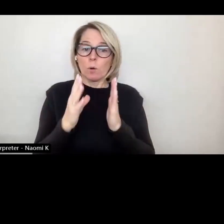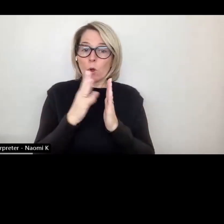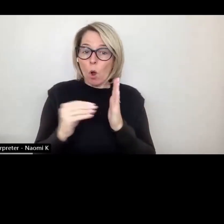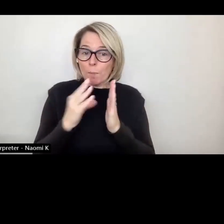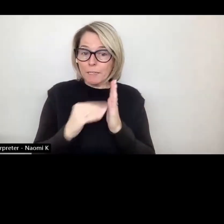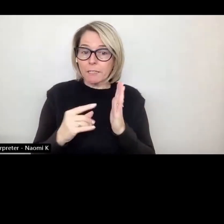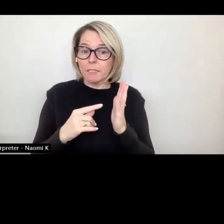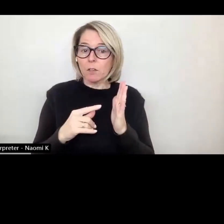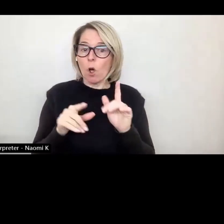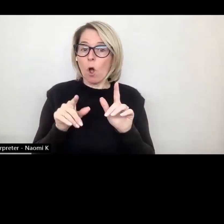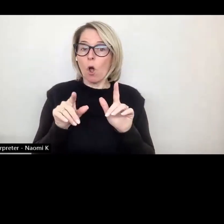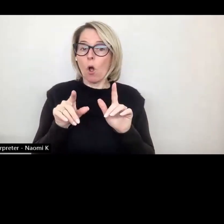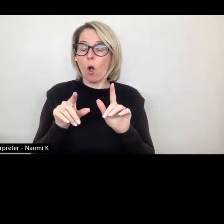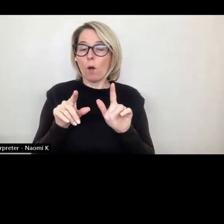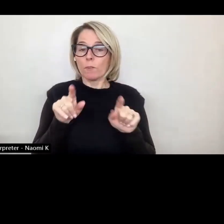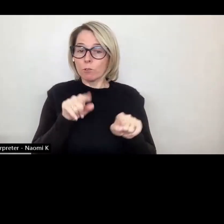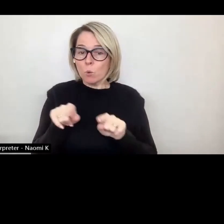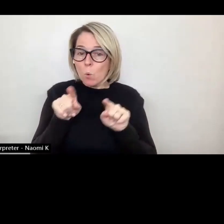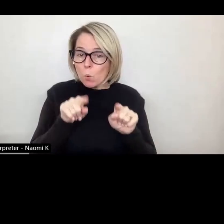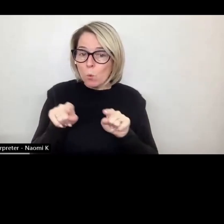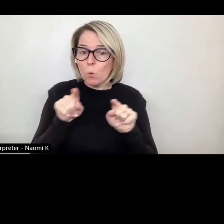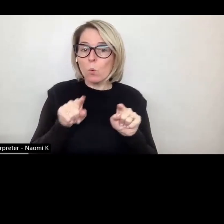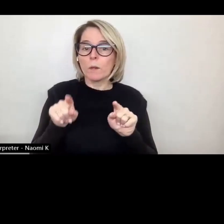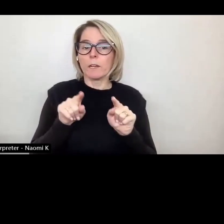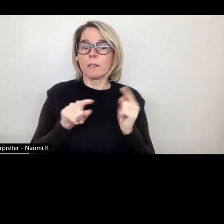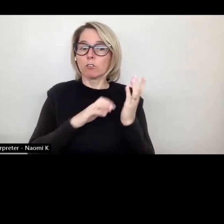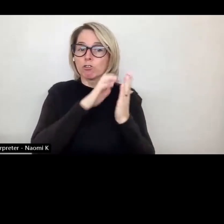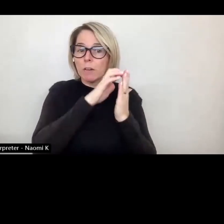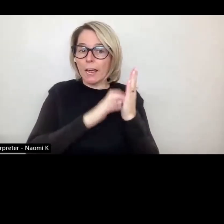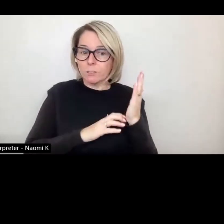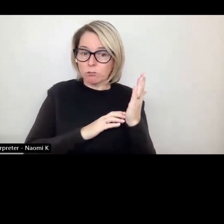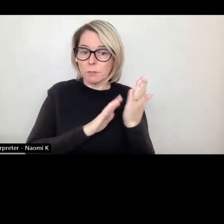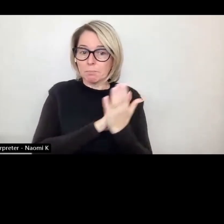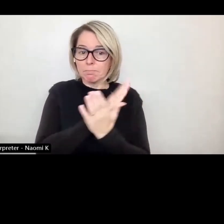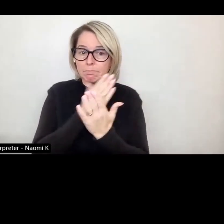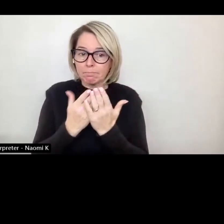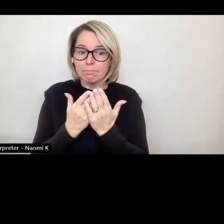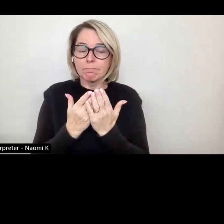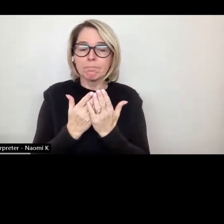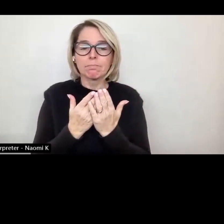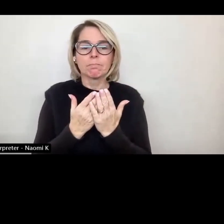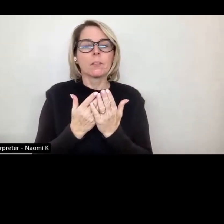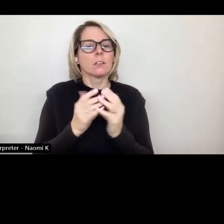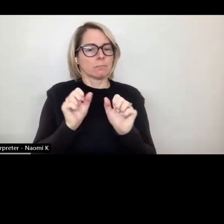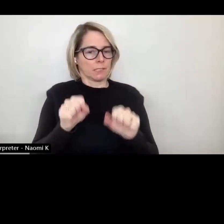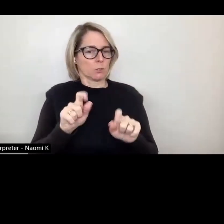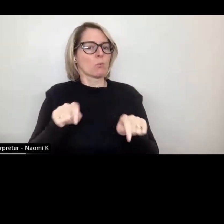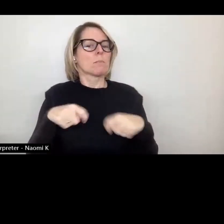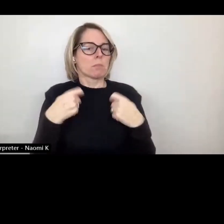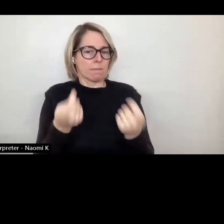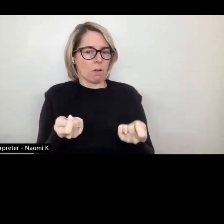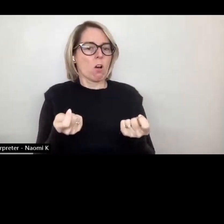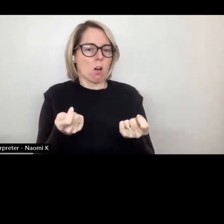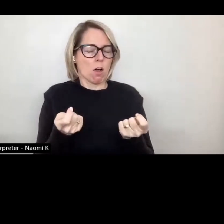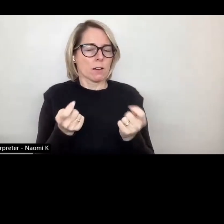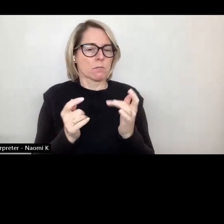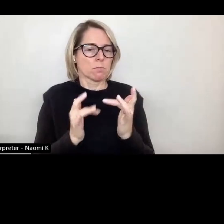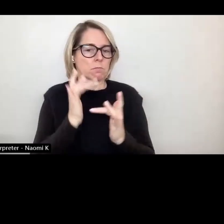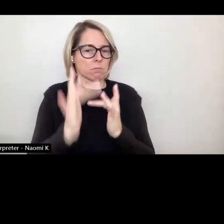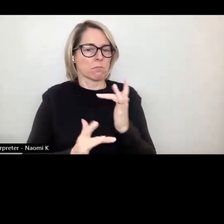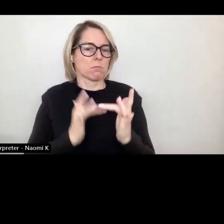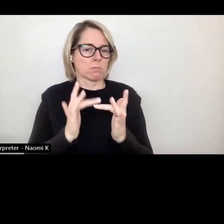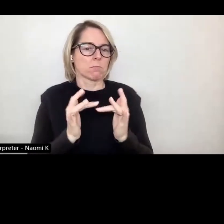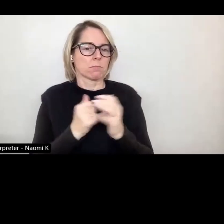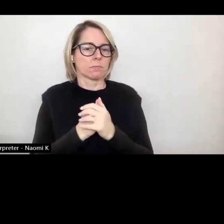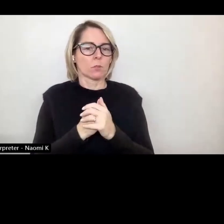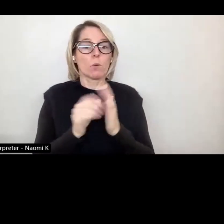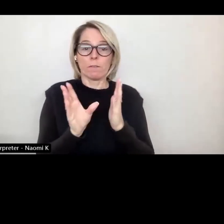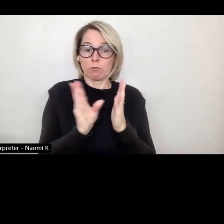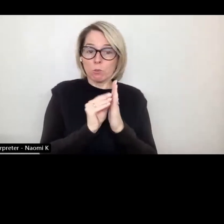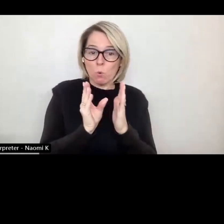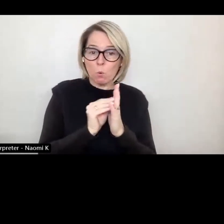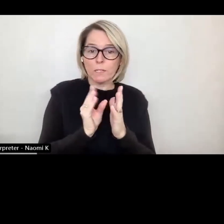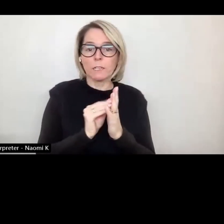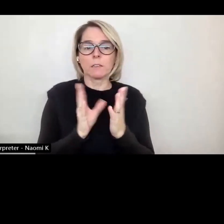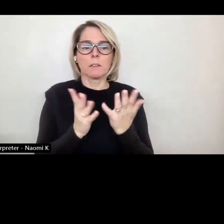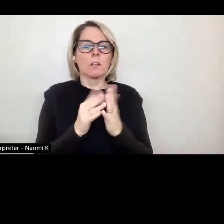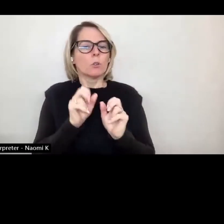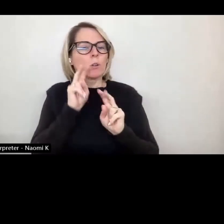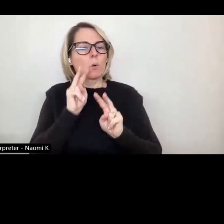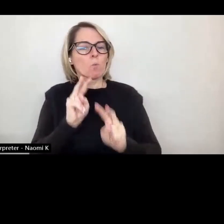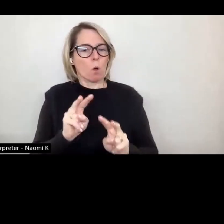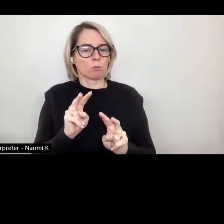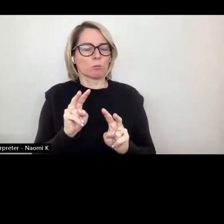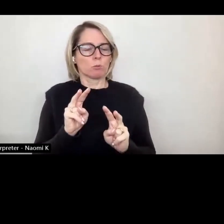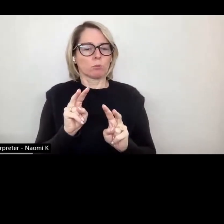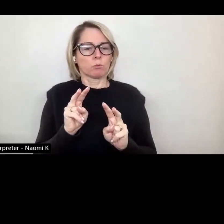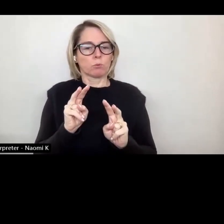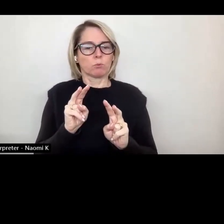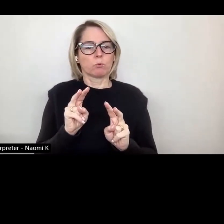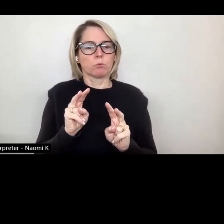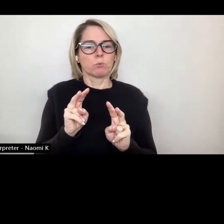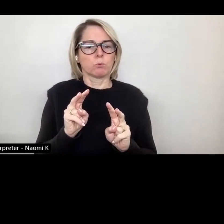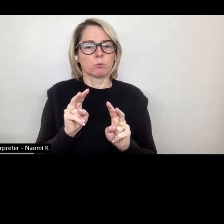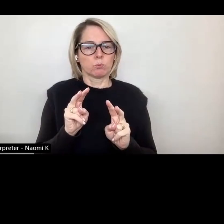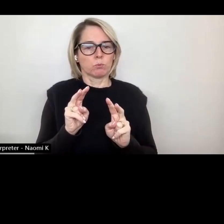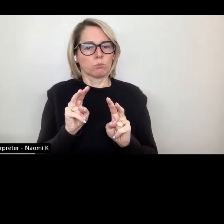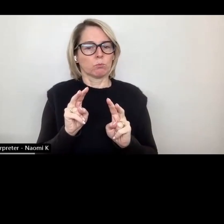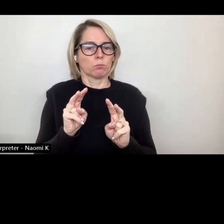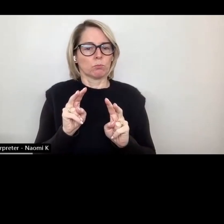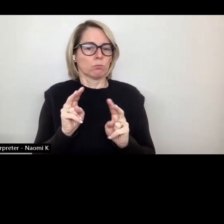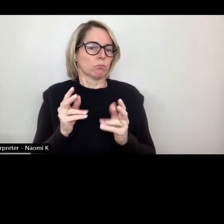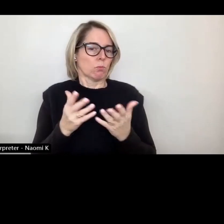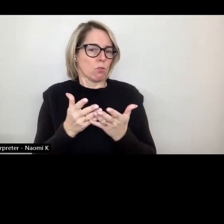It will be up on our website so that you can come back and watch again or anyone who was not able to participate today can view the session and get the same information as people who are here this morning.